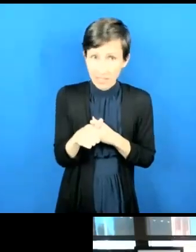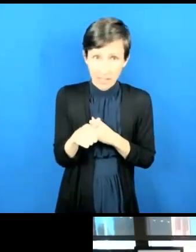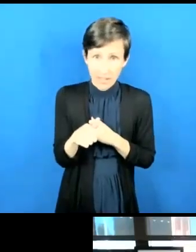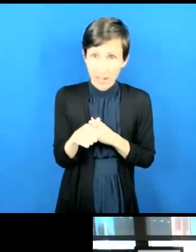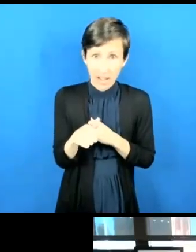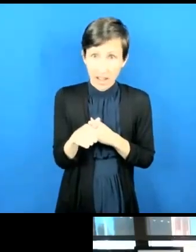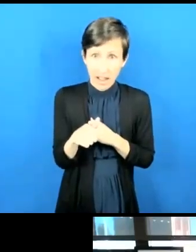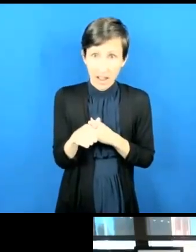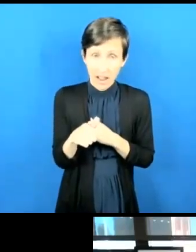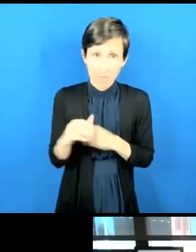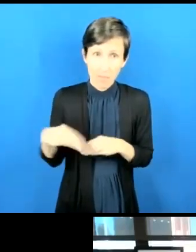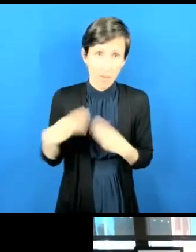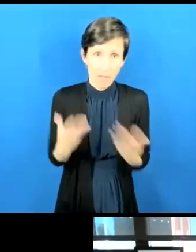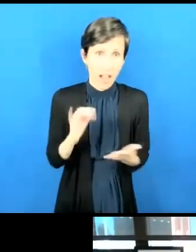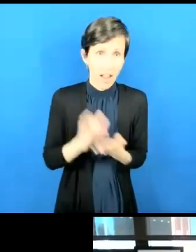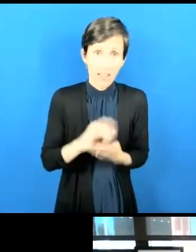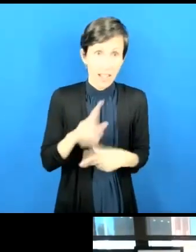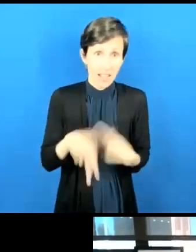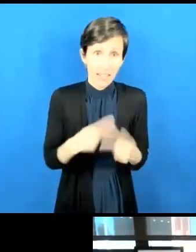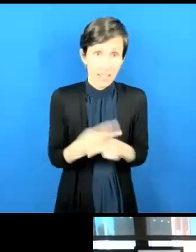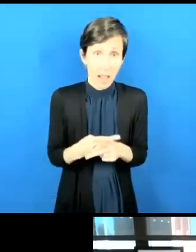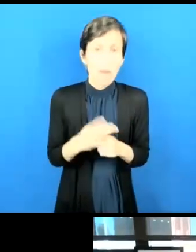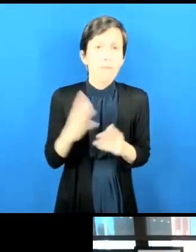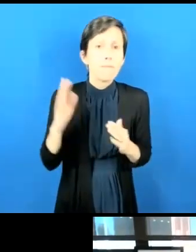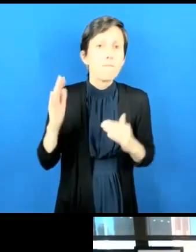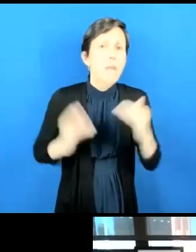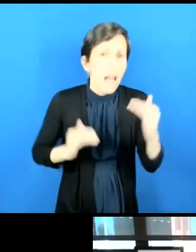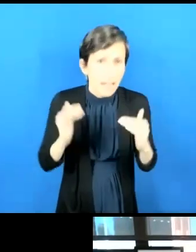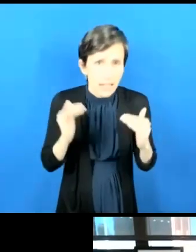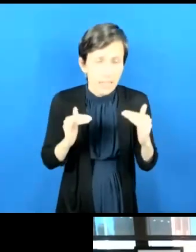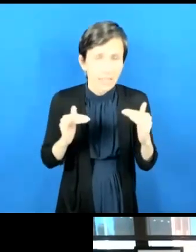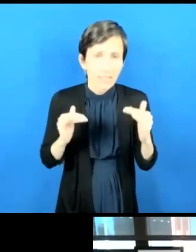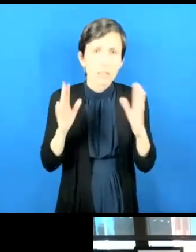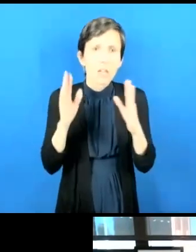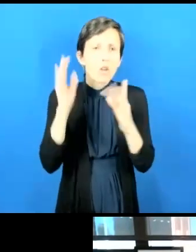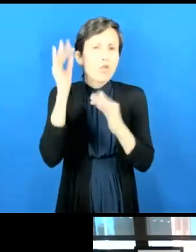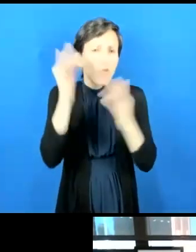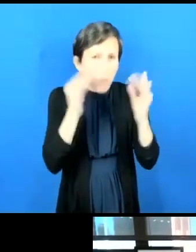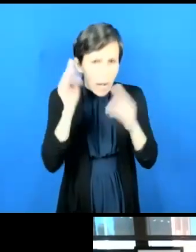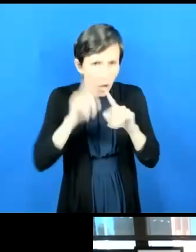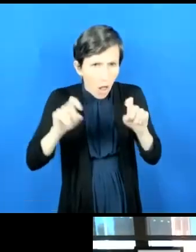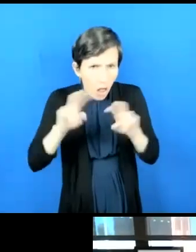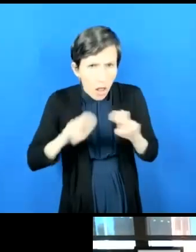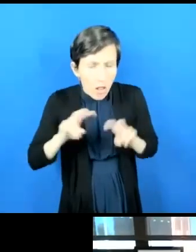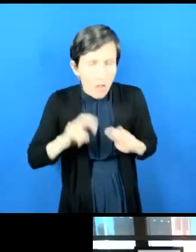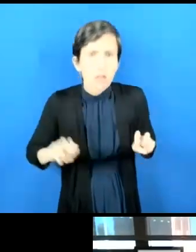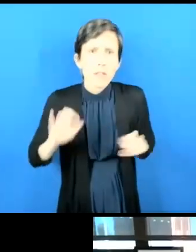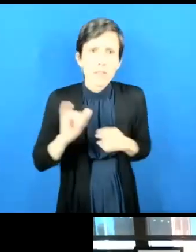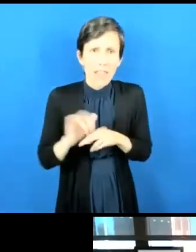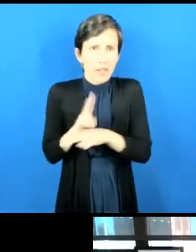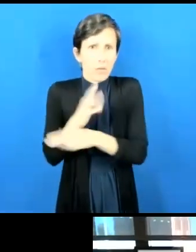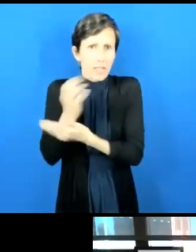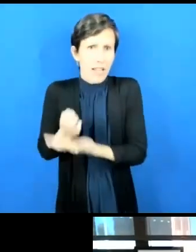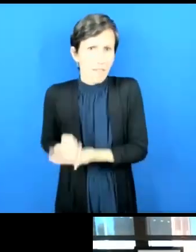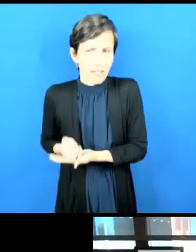providing that type of balance, critical examination of actual evidence that would allow us to actually name.